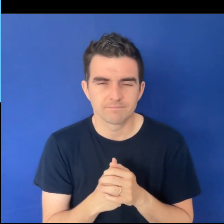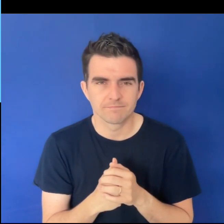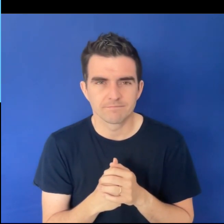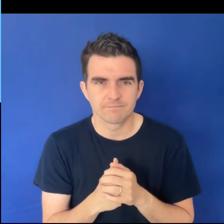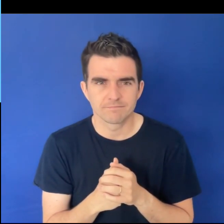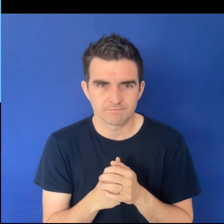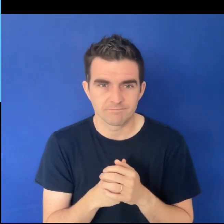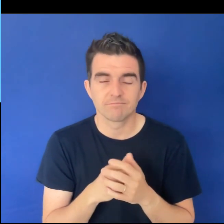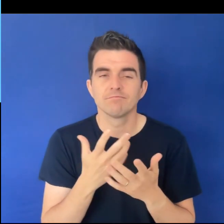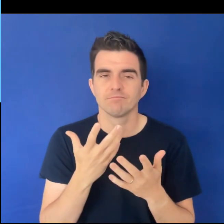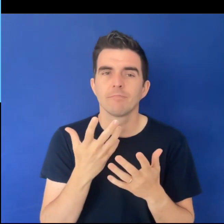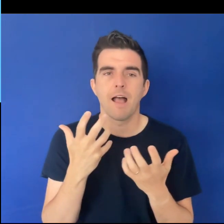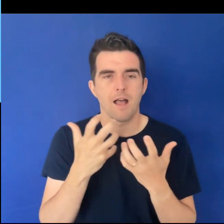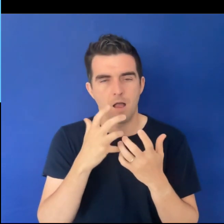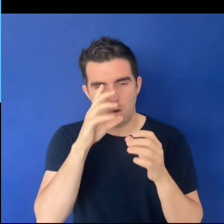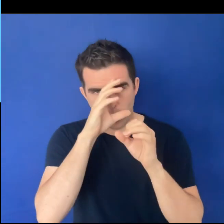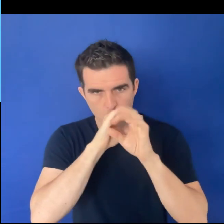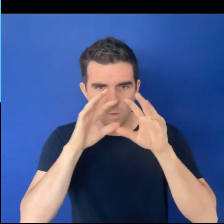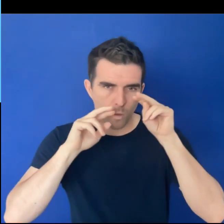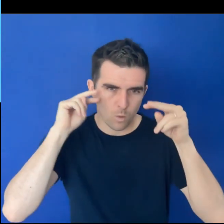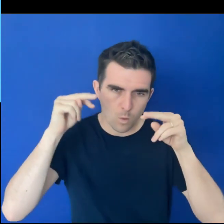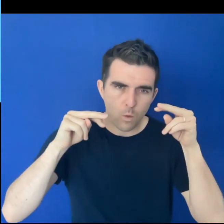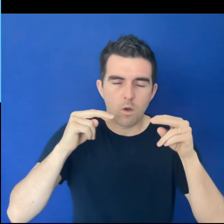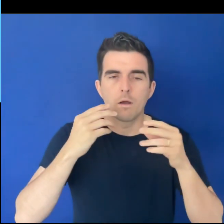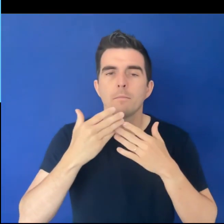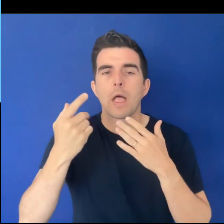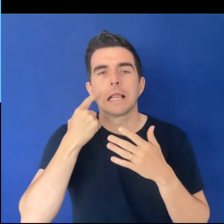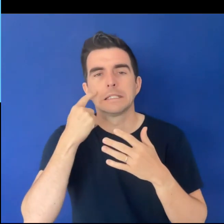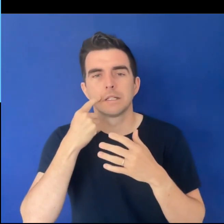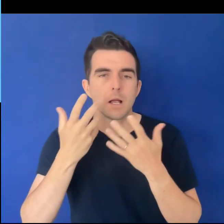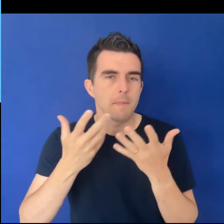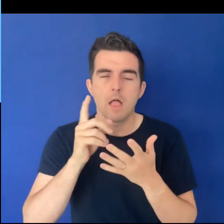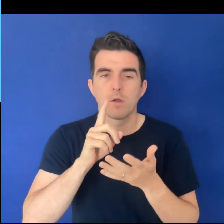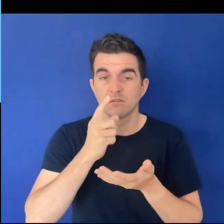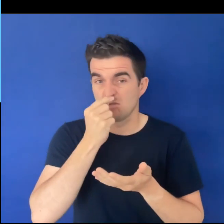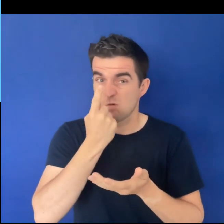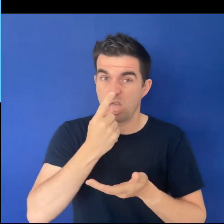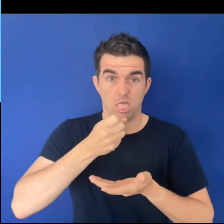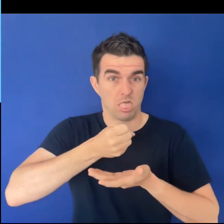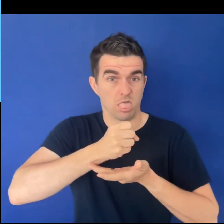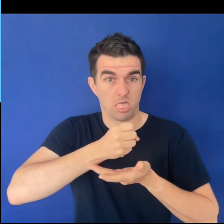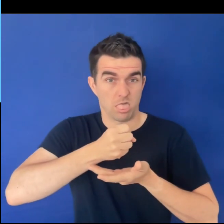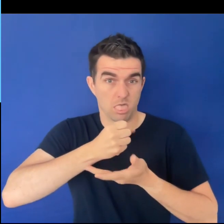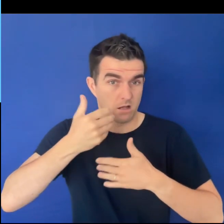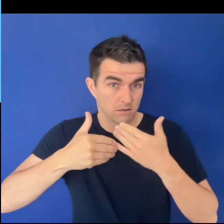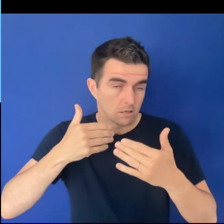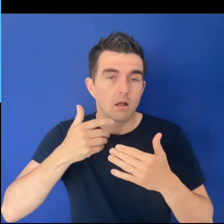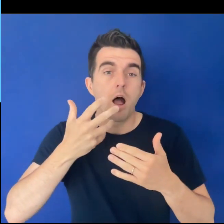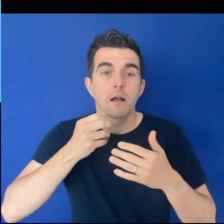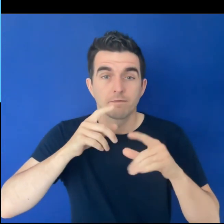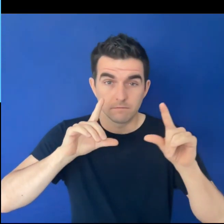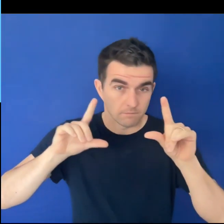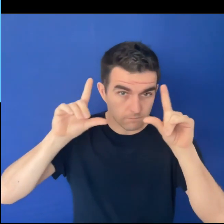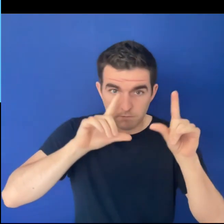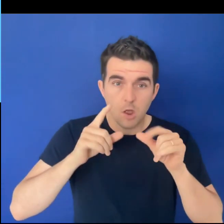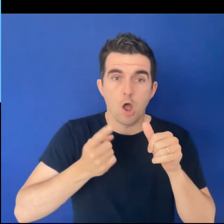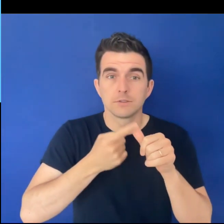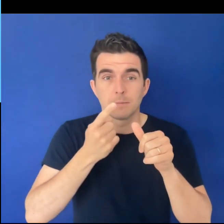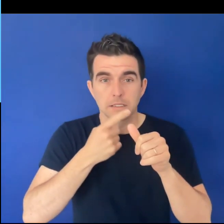We used forced perspectives, which makes it easier to play with a single joystick. The camera also rotates automatically to help with puzzles and secrets.